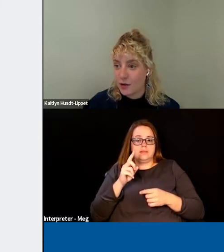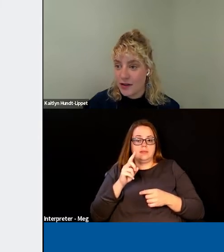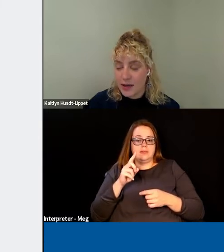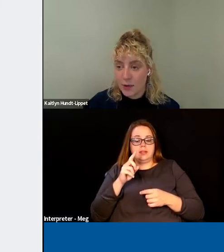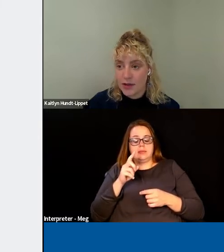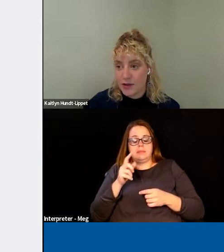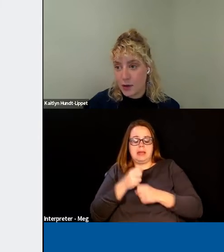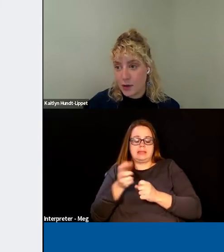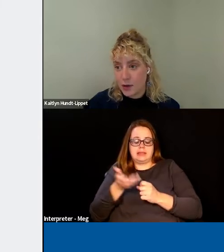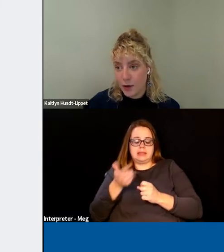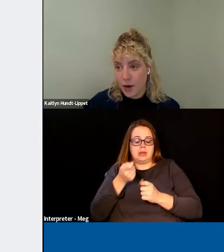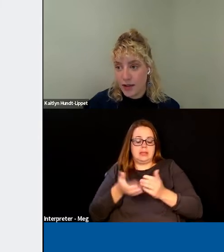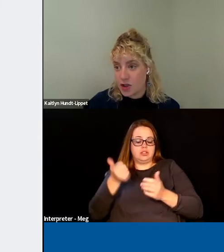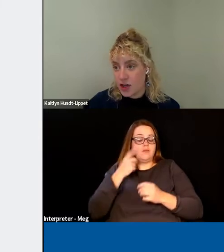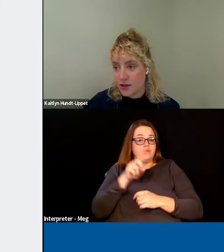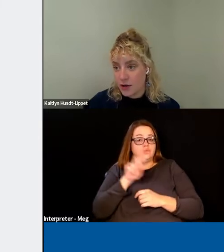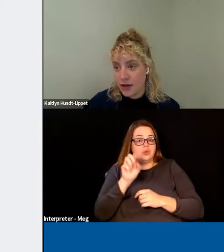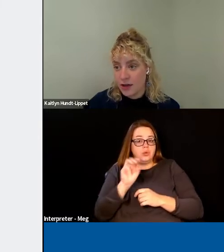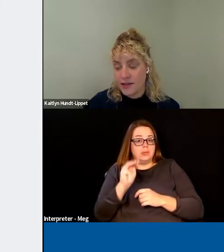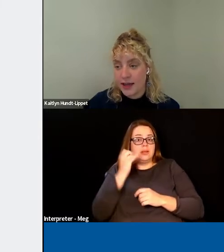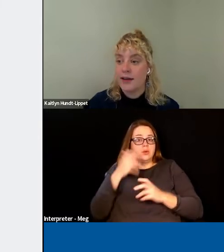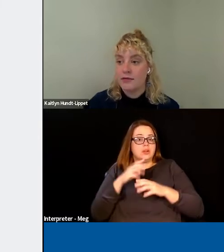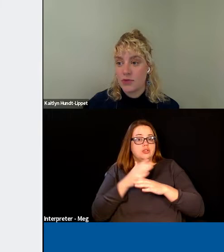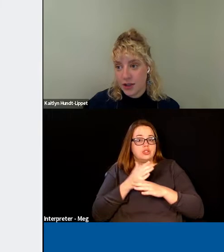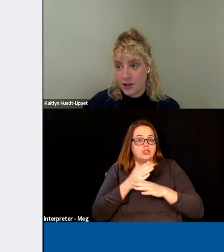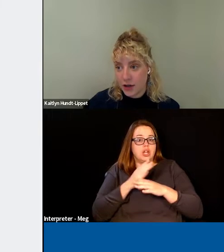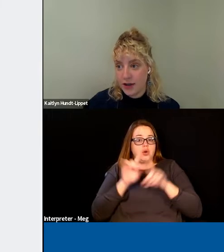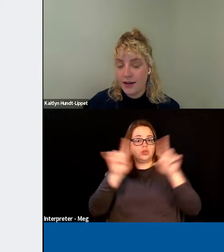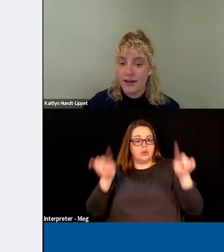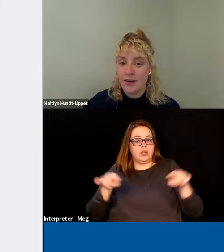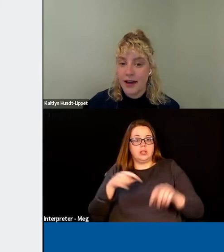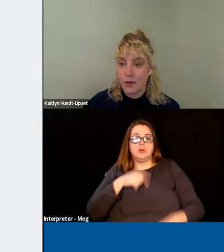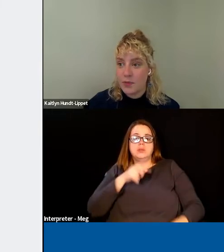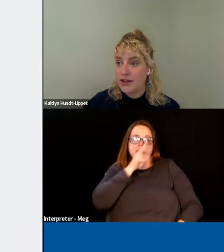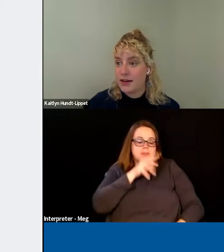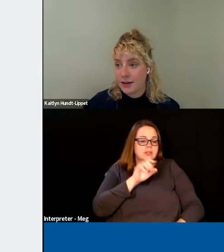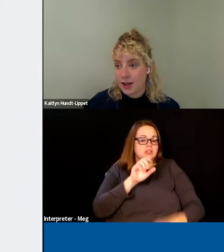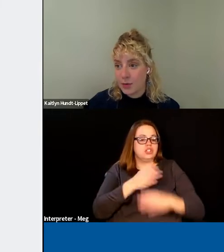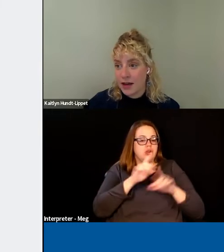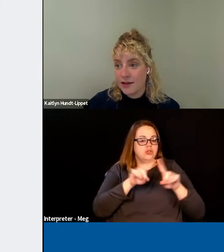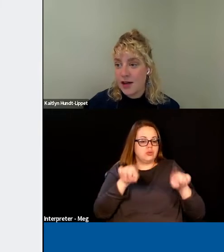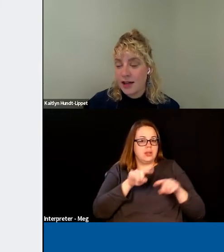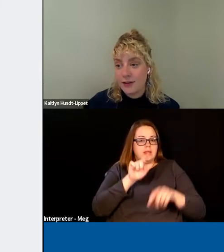So for example, on Zoom, if you wanted to share a screen, you would say, share a screen, and that would be a click command.